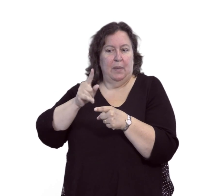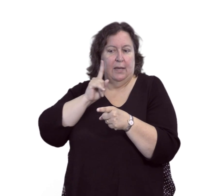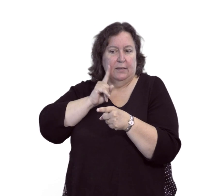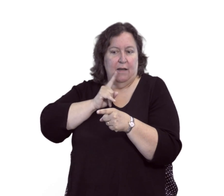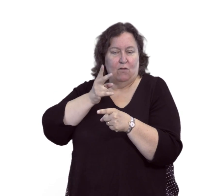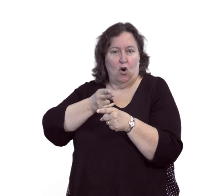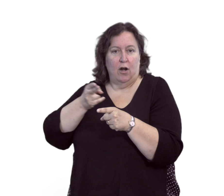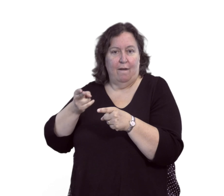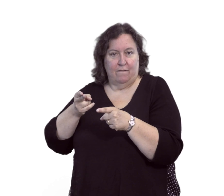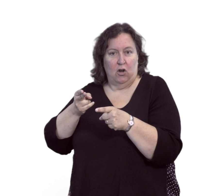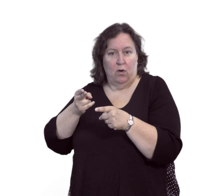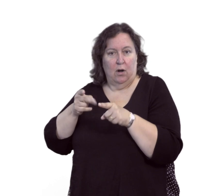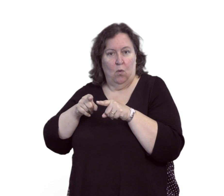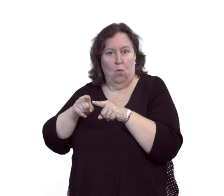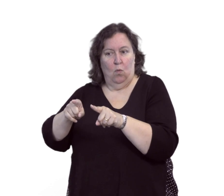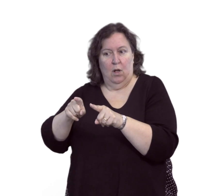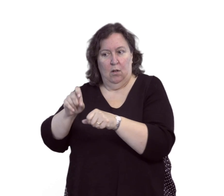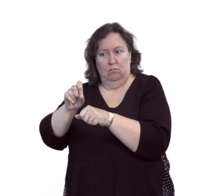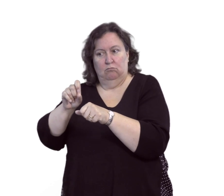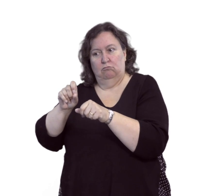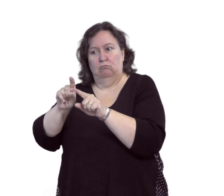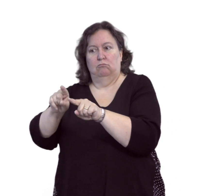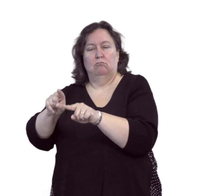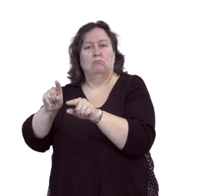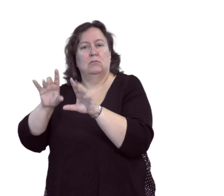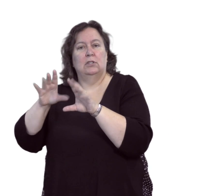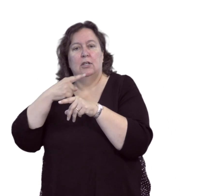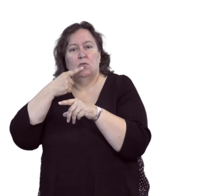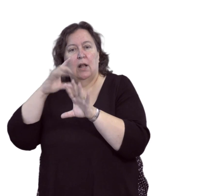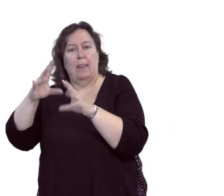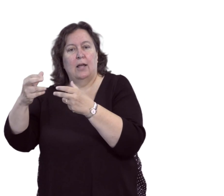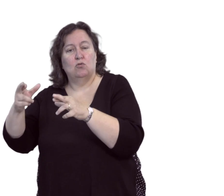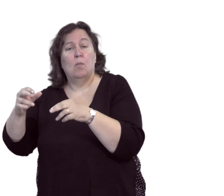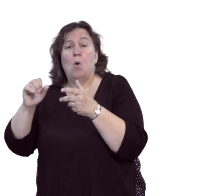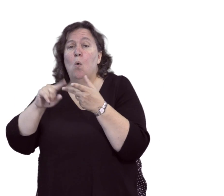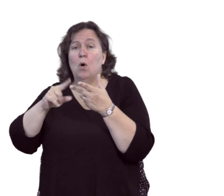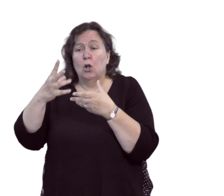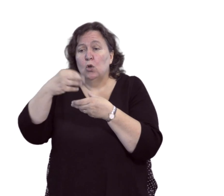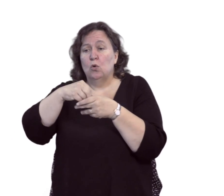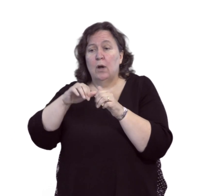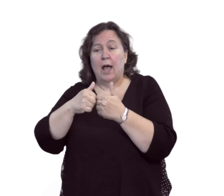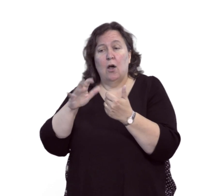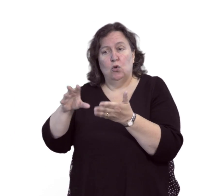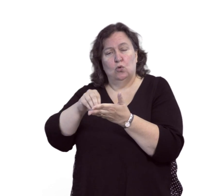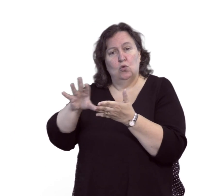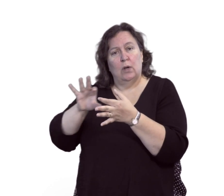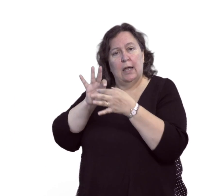deaf or hard of hearing when in hearing classrooms or how your student is able to connect with